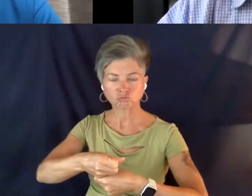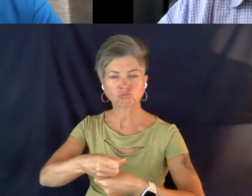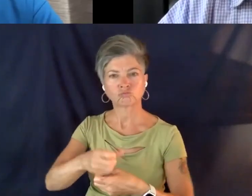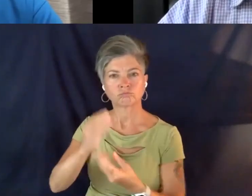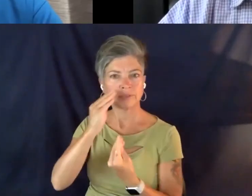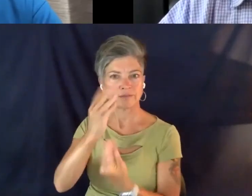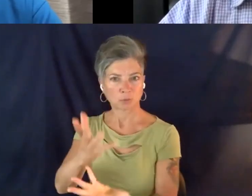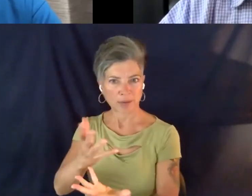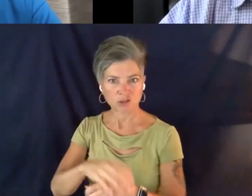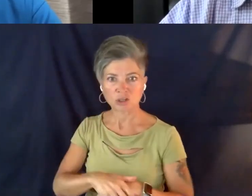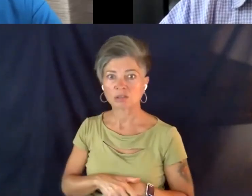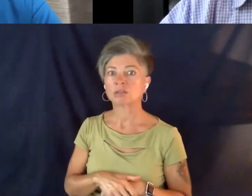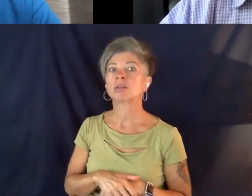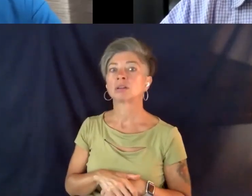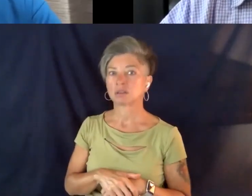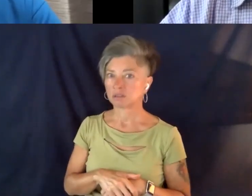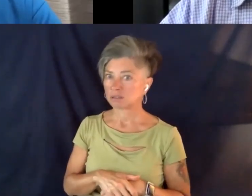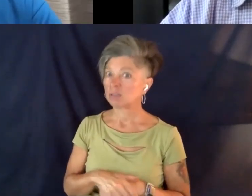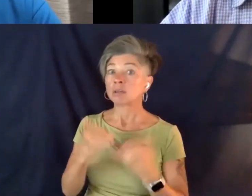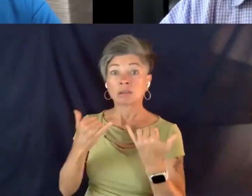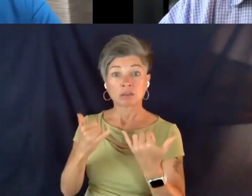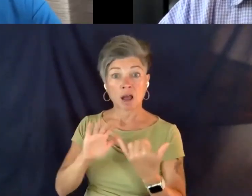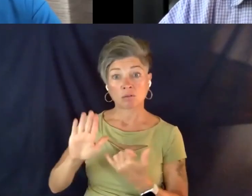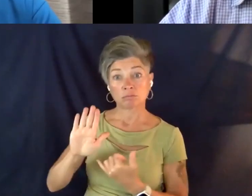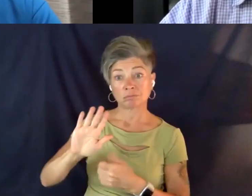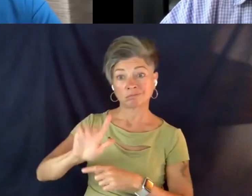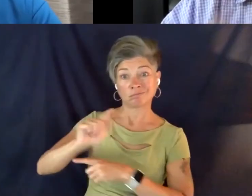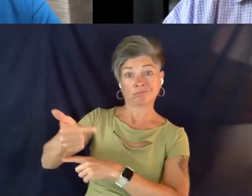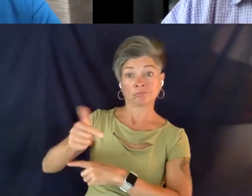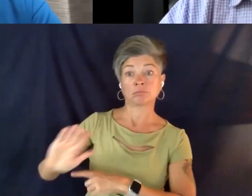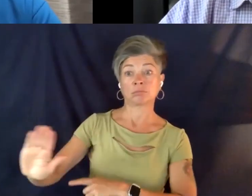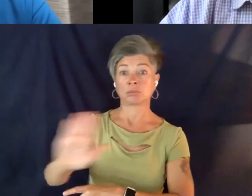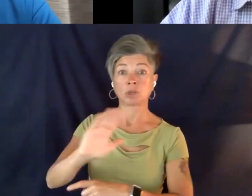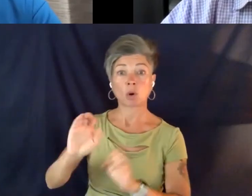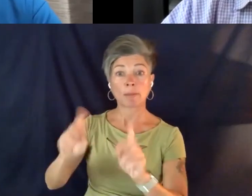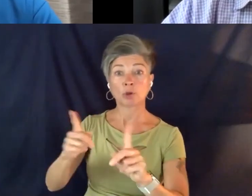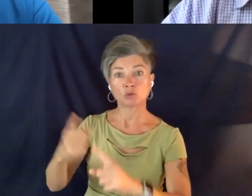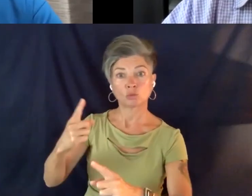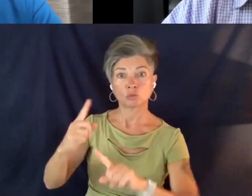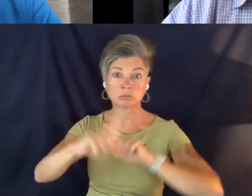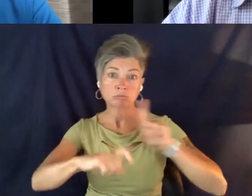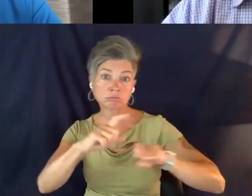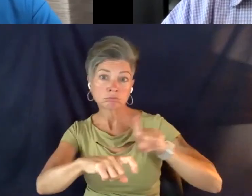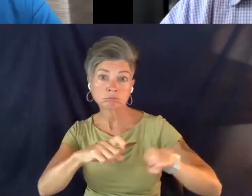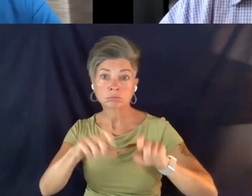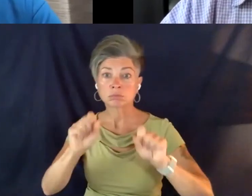So this is definitely a time for folks to ask questions. You can ask them in the chat feature,